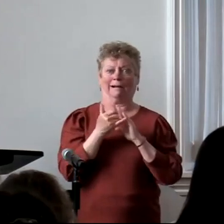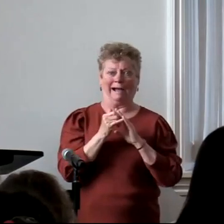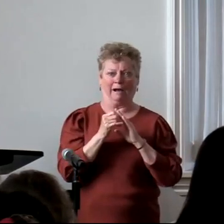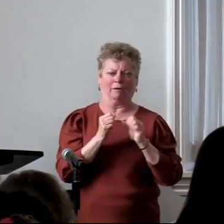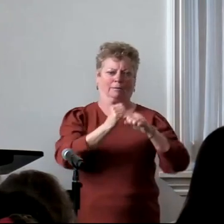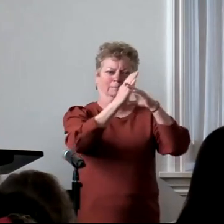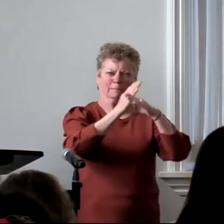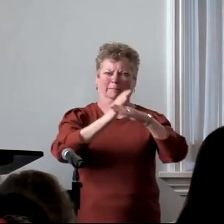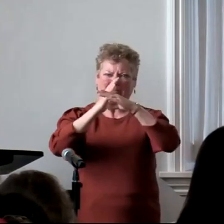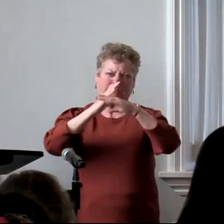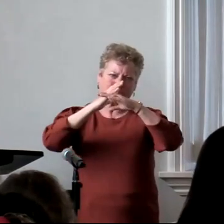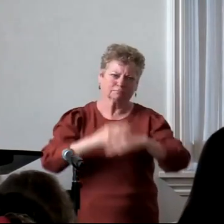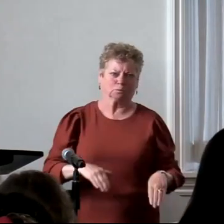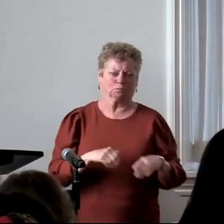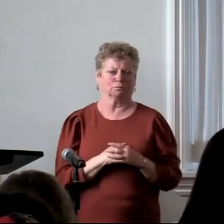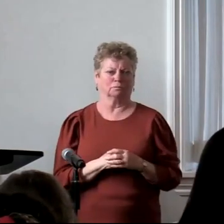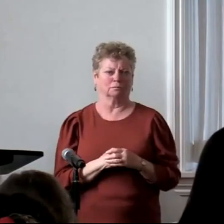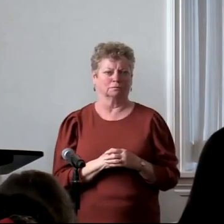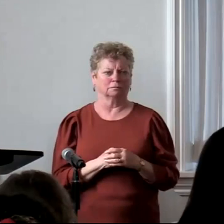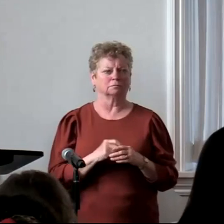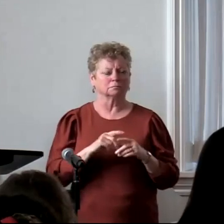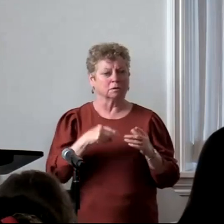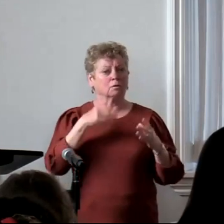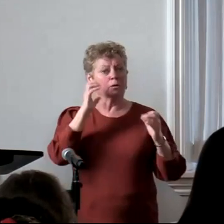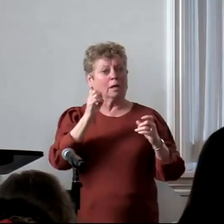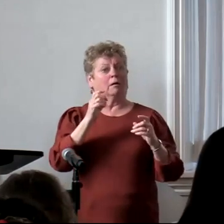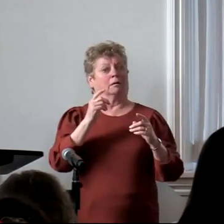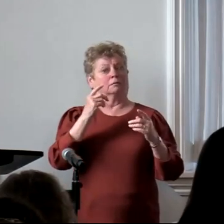It also says, and it goes on to say that we will achieve accessibility to